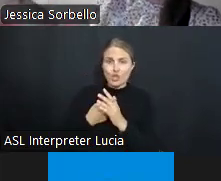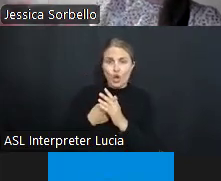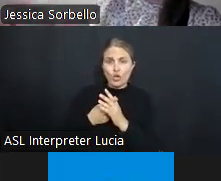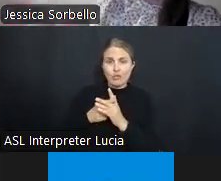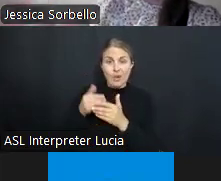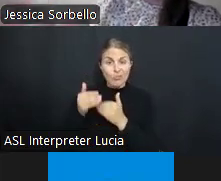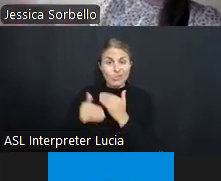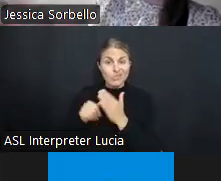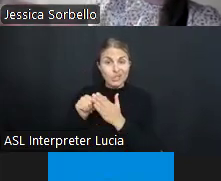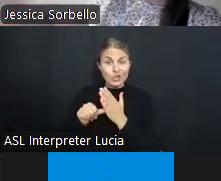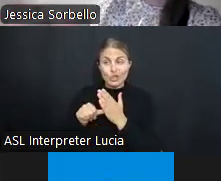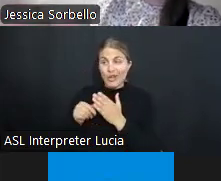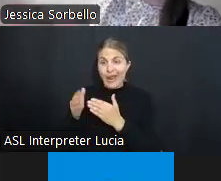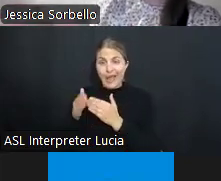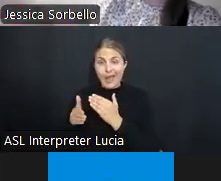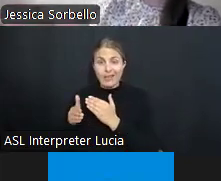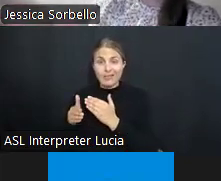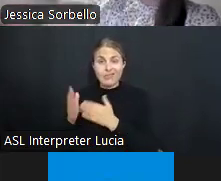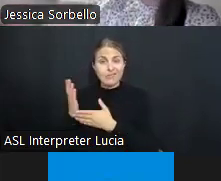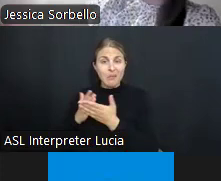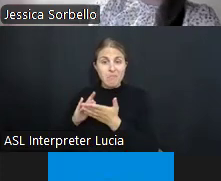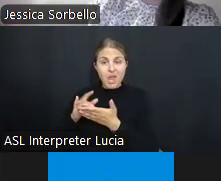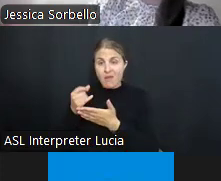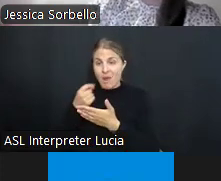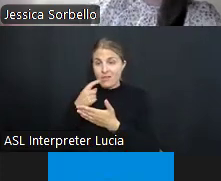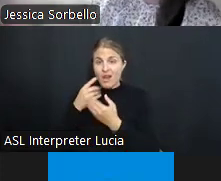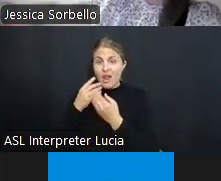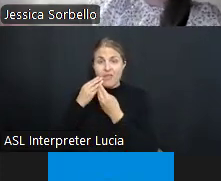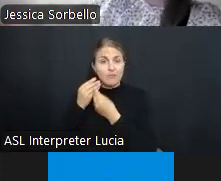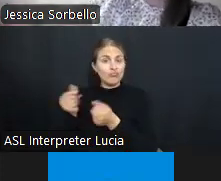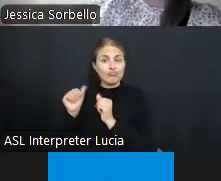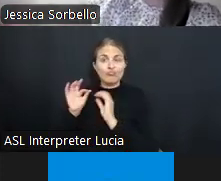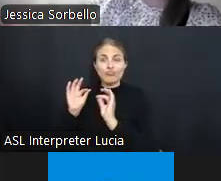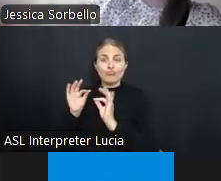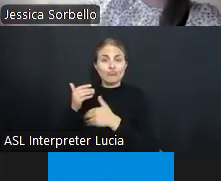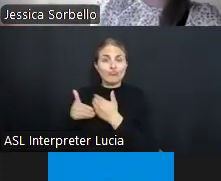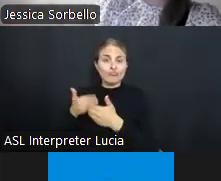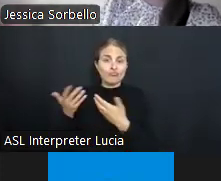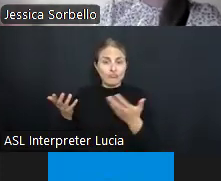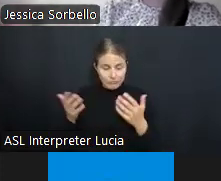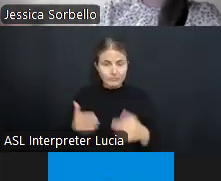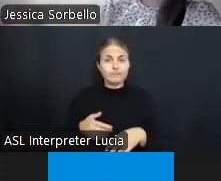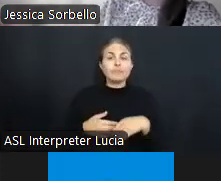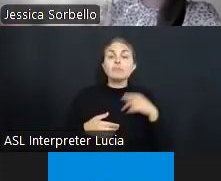pain is gone. Just by the nature of how the surgery